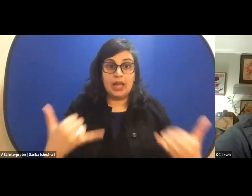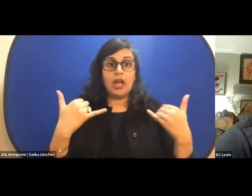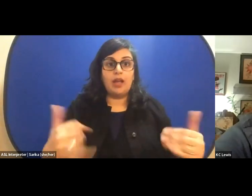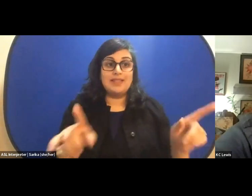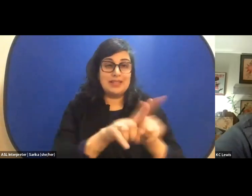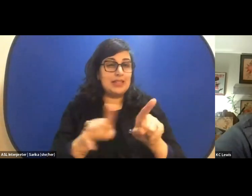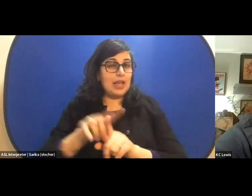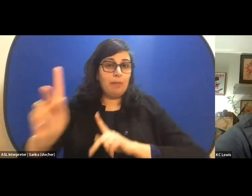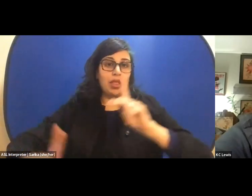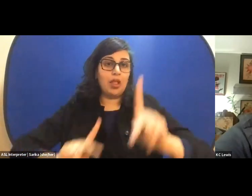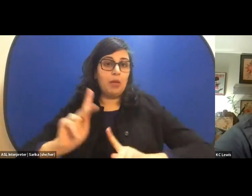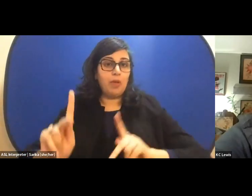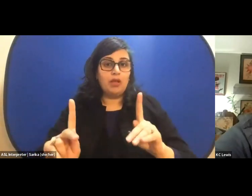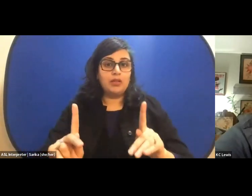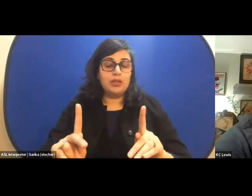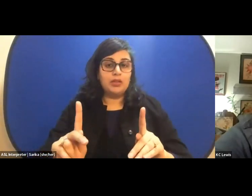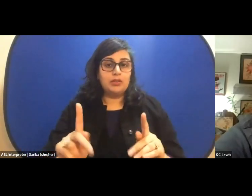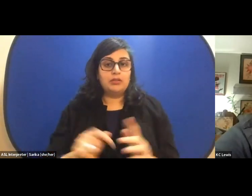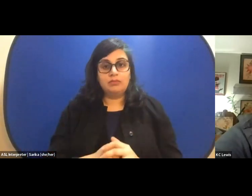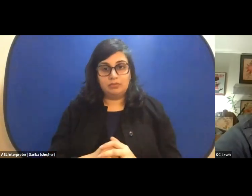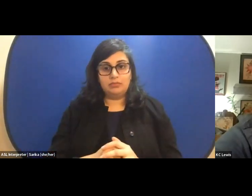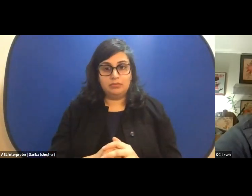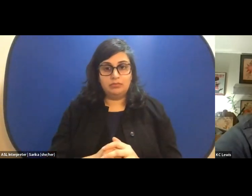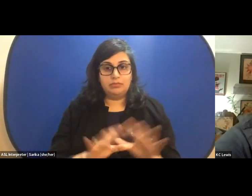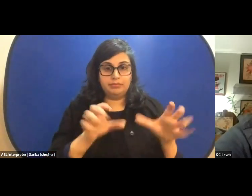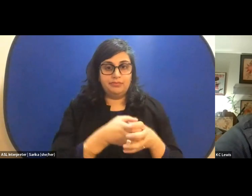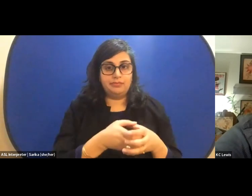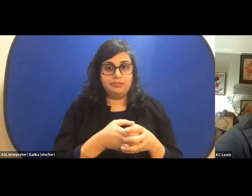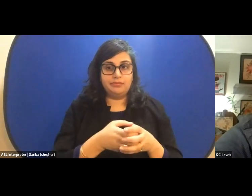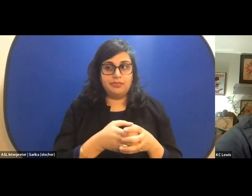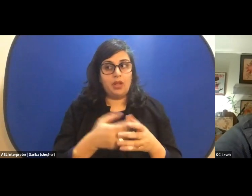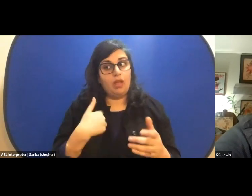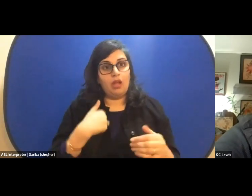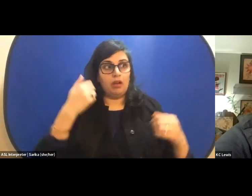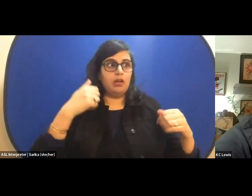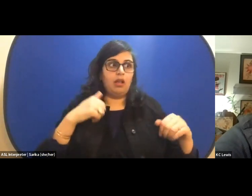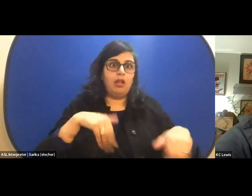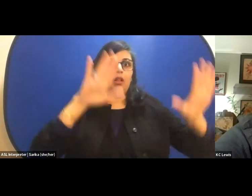wasn't everything you would want to see if you were looking for the most just outcome possible. Now, we have those same